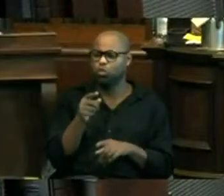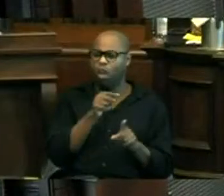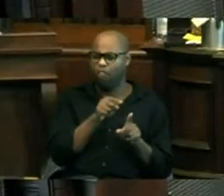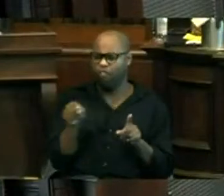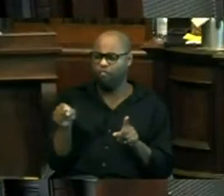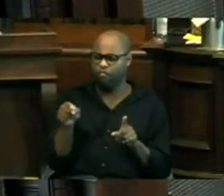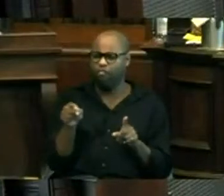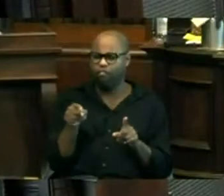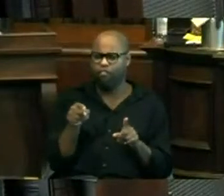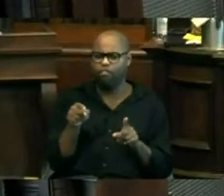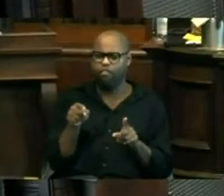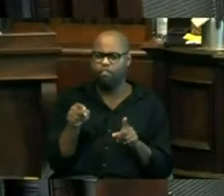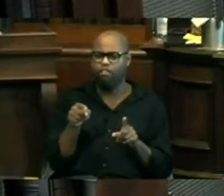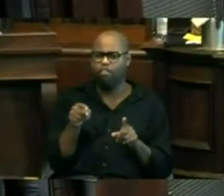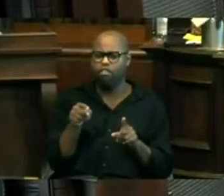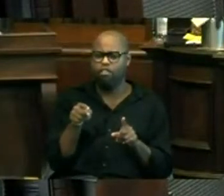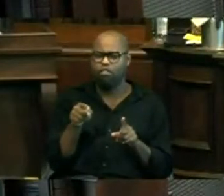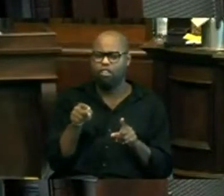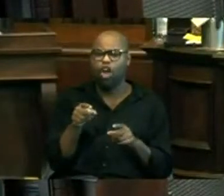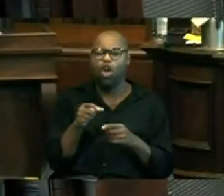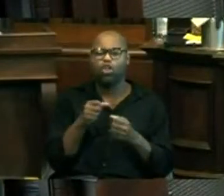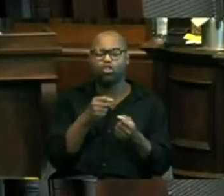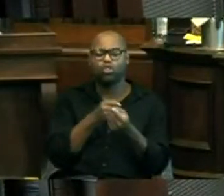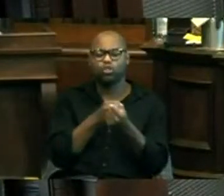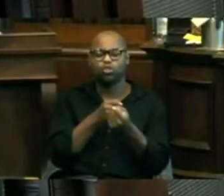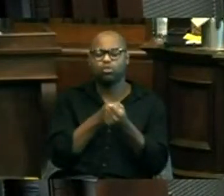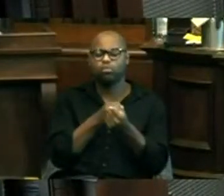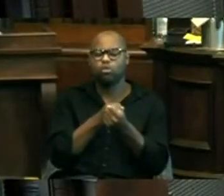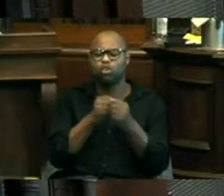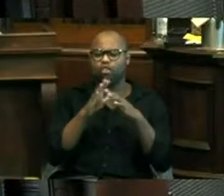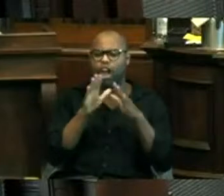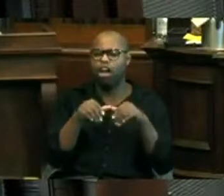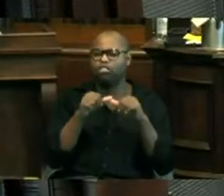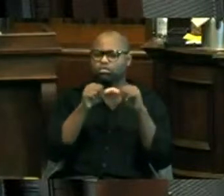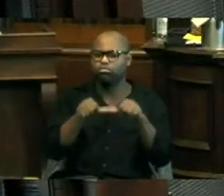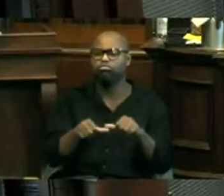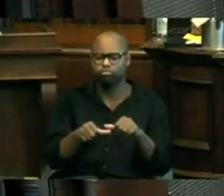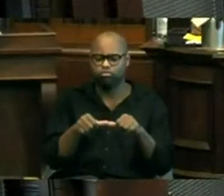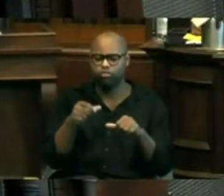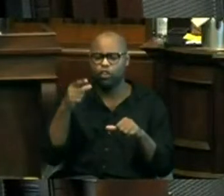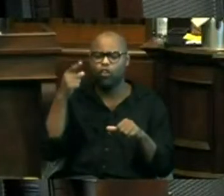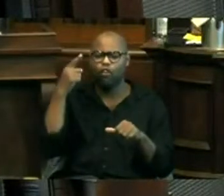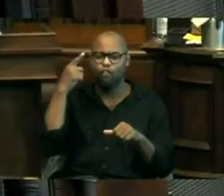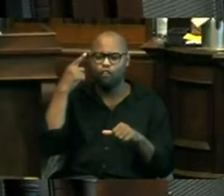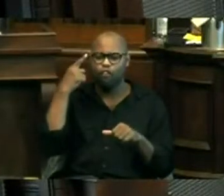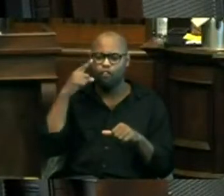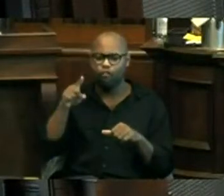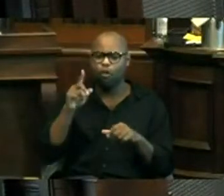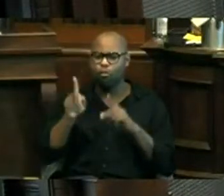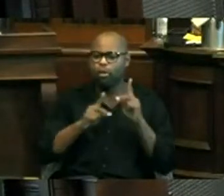that a dozen of those units, 12